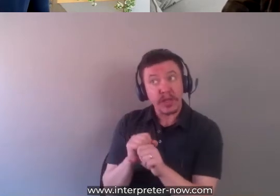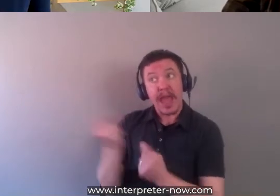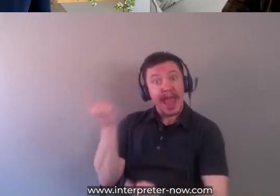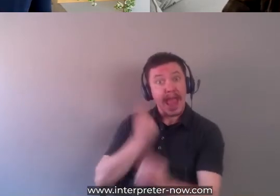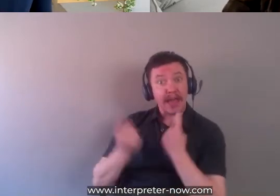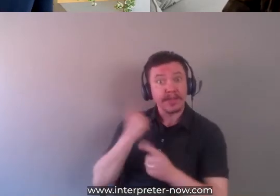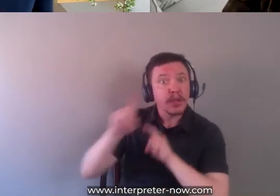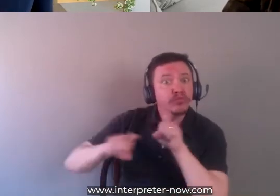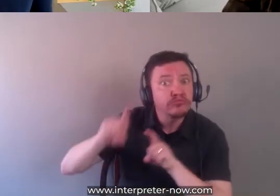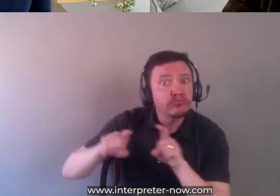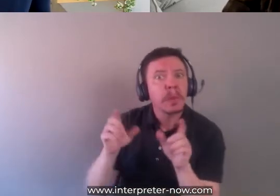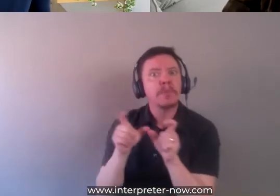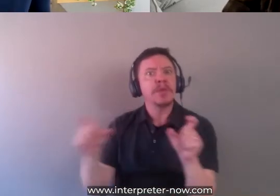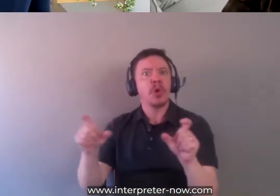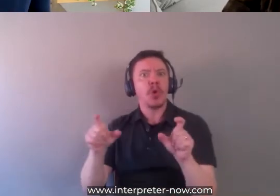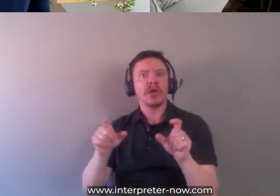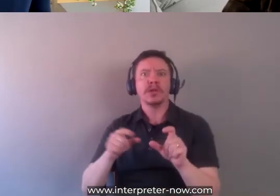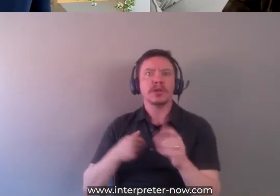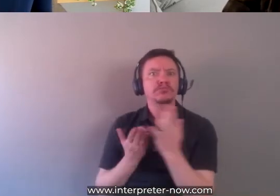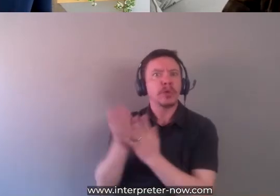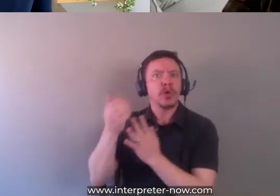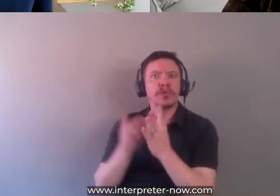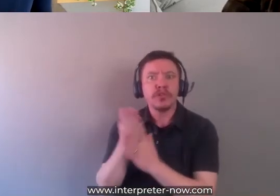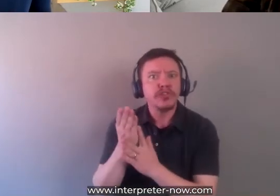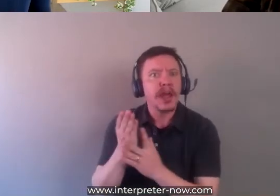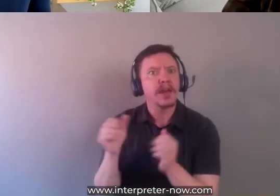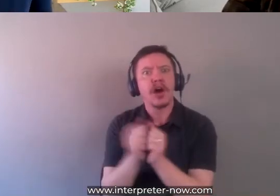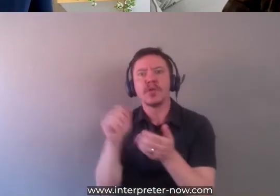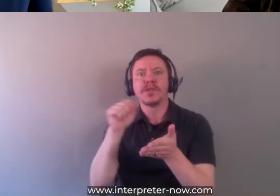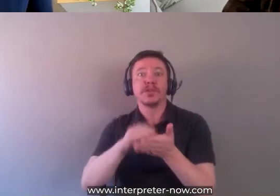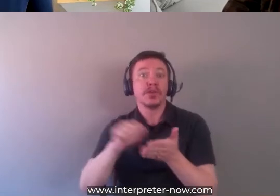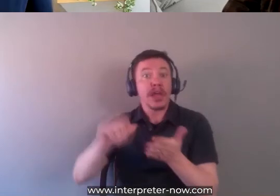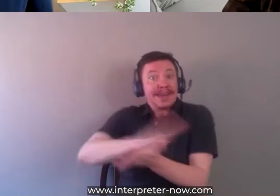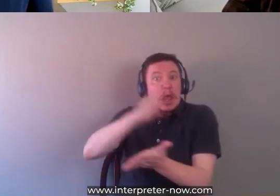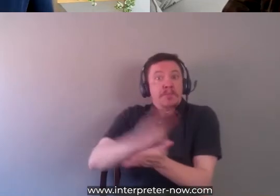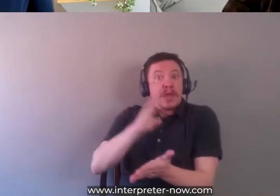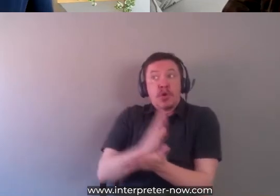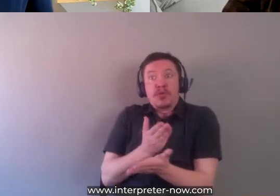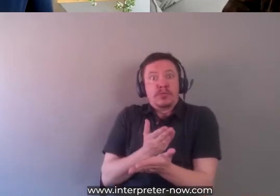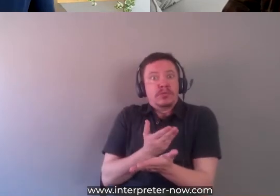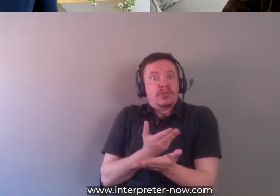to go through certain channels where there's a written trail for doing things like that?